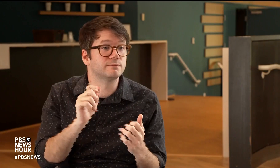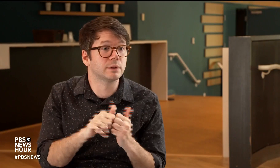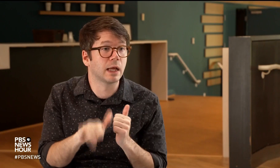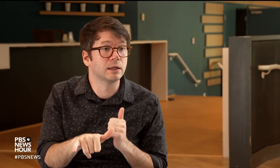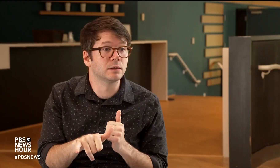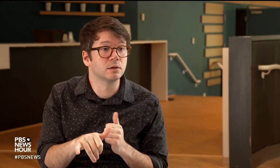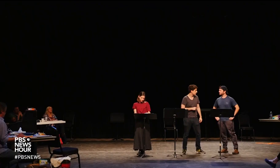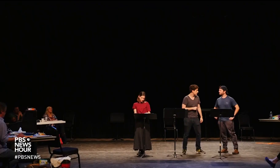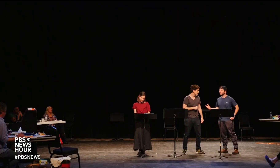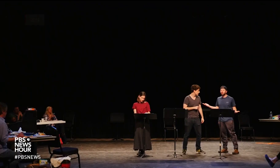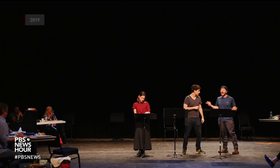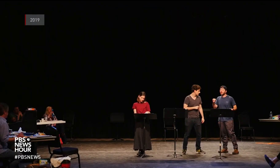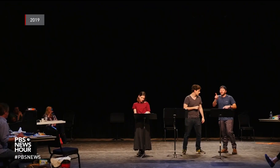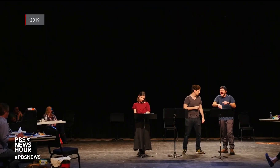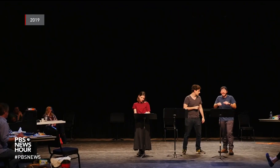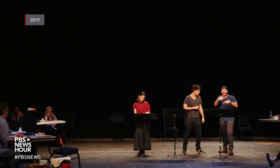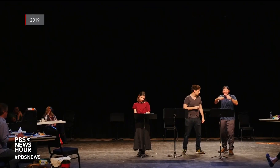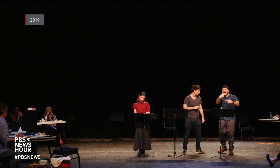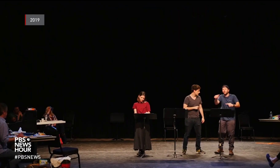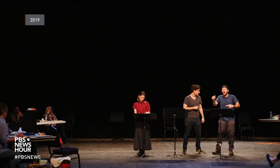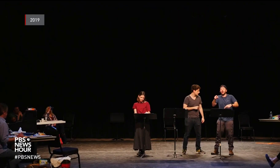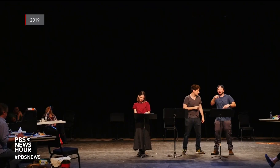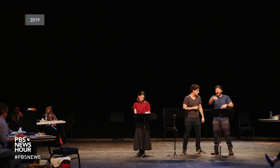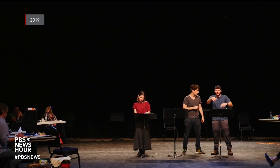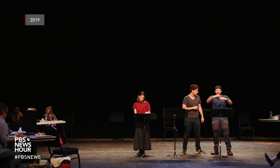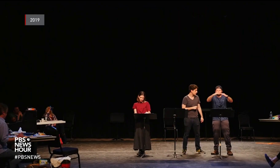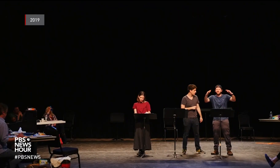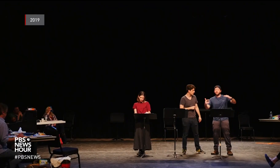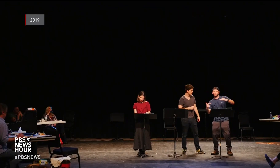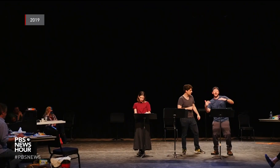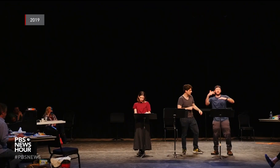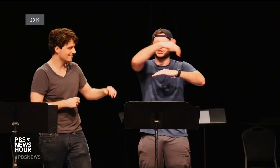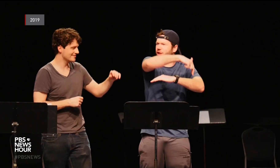choice for that. After testing. The idea in 2019 workshop with a hearing actor is